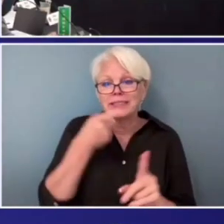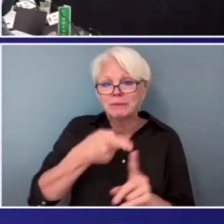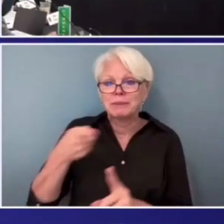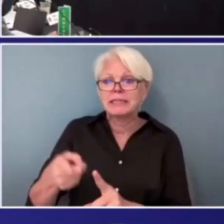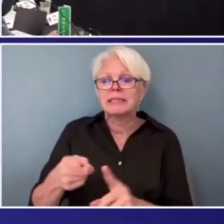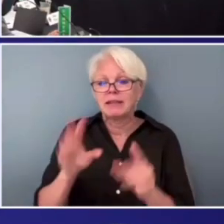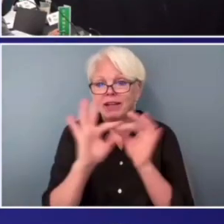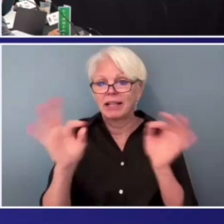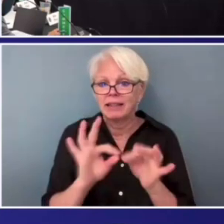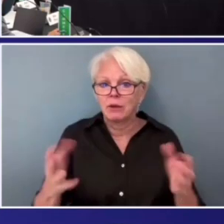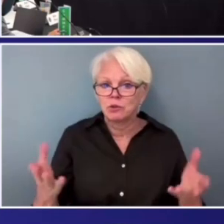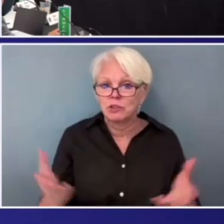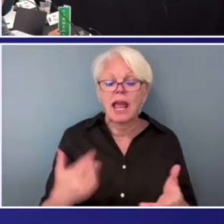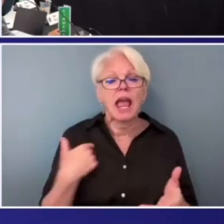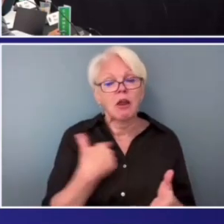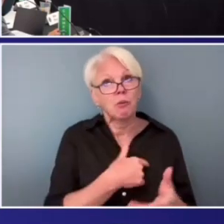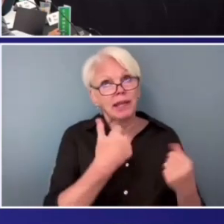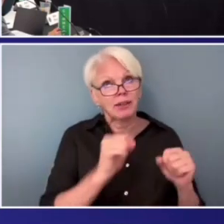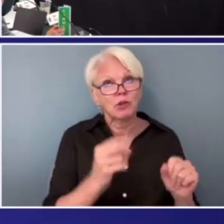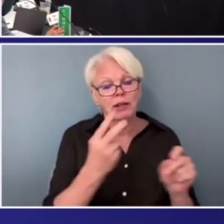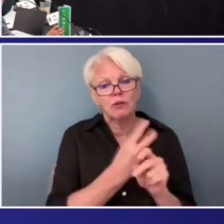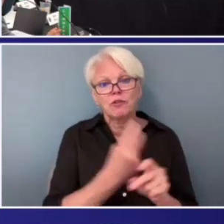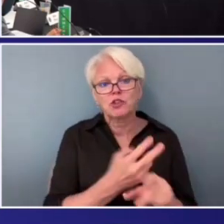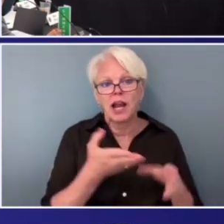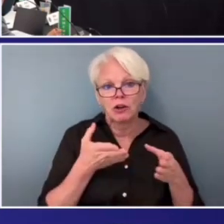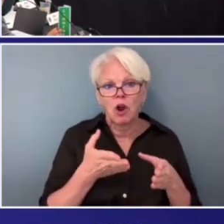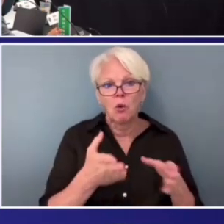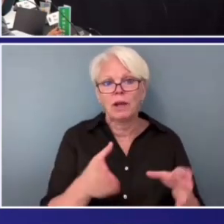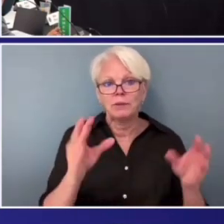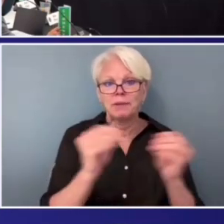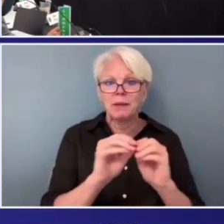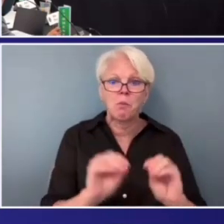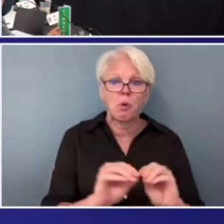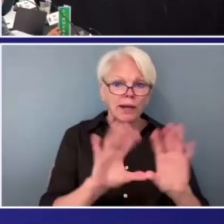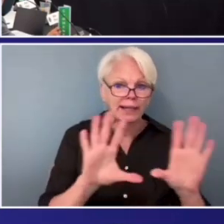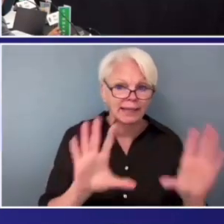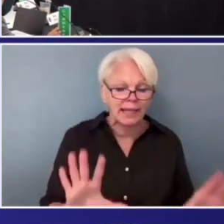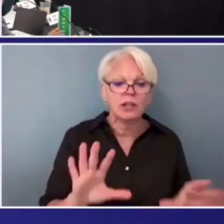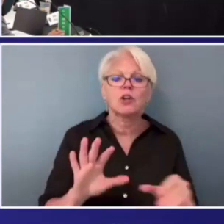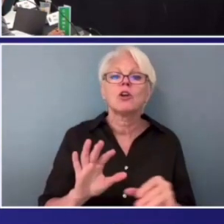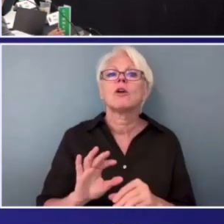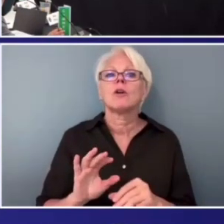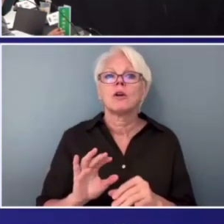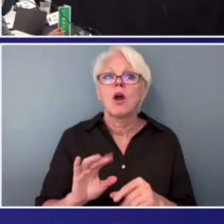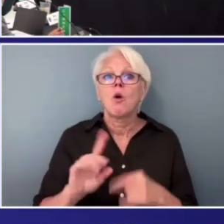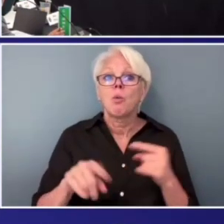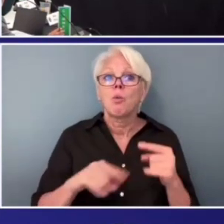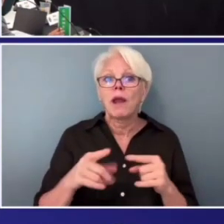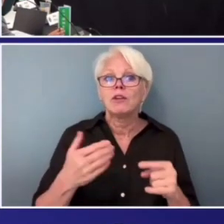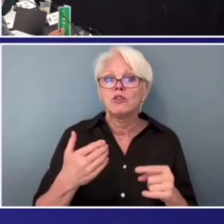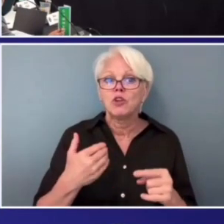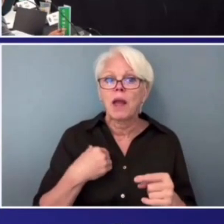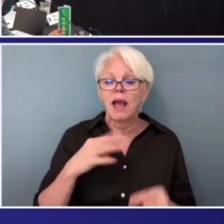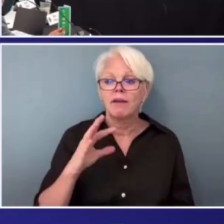and we can try to figure out a way to be more clear on this, is when you had a FFEL loan back in the day,